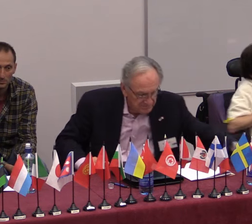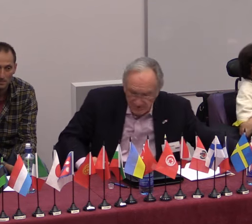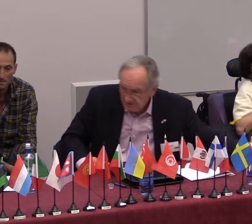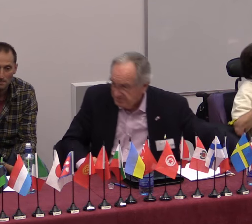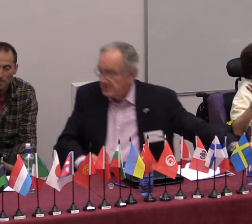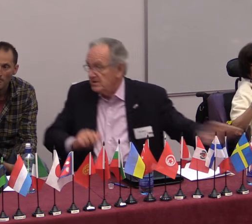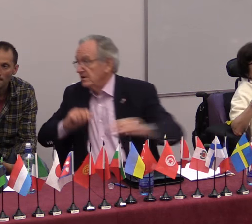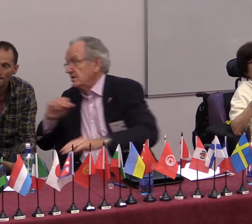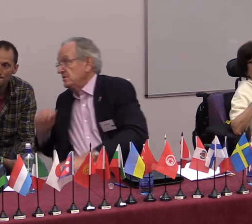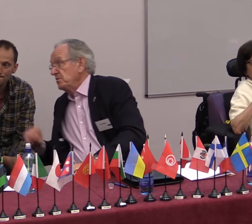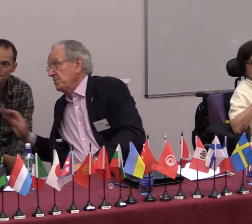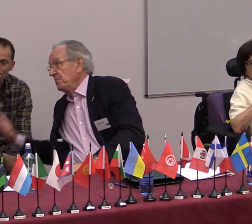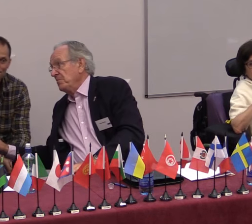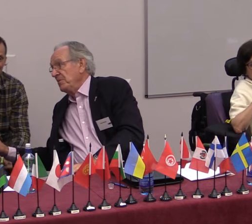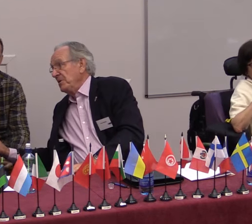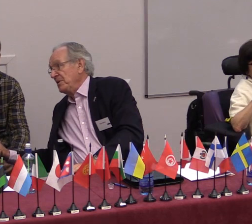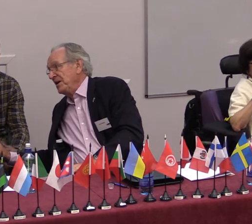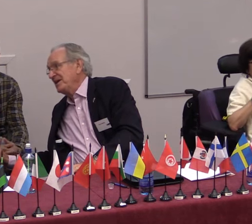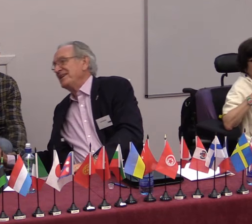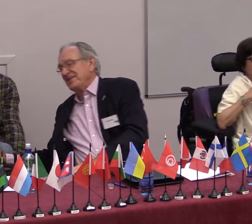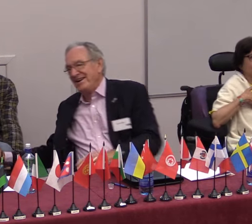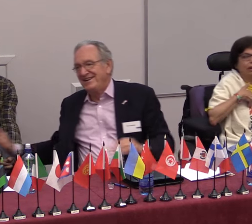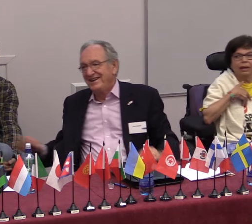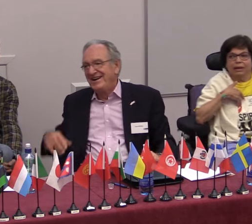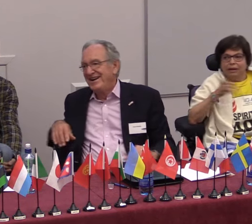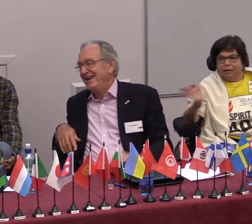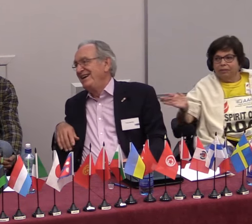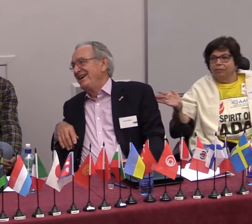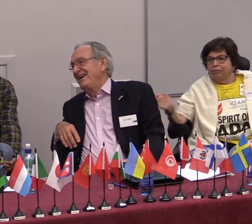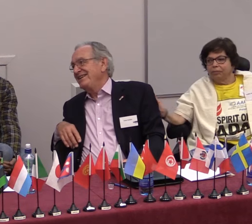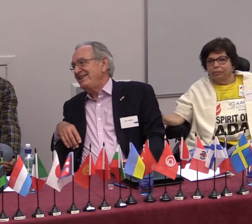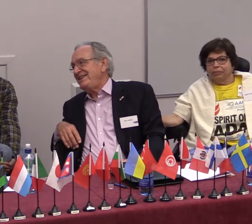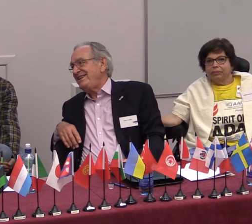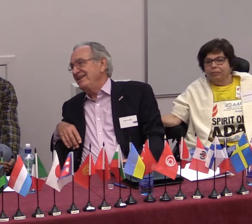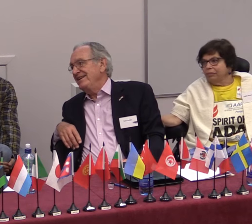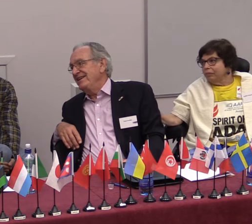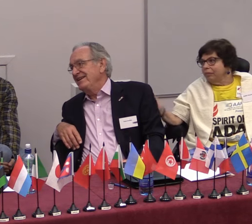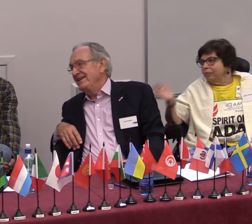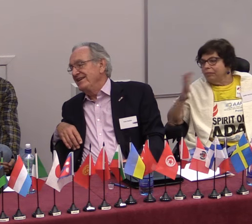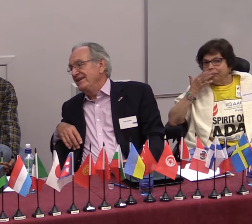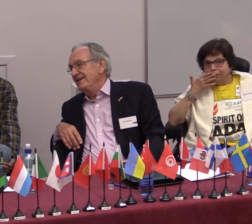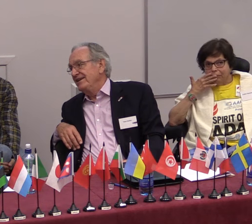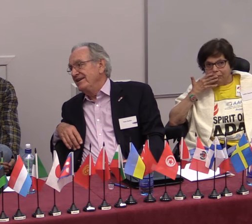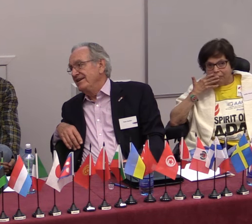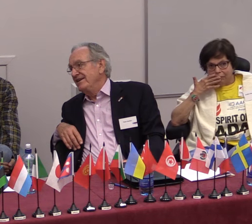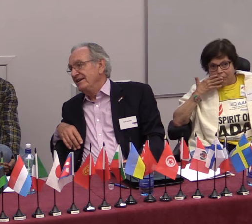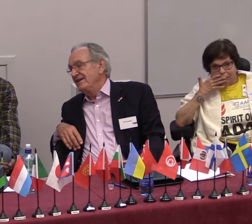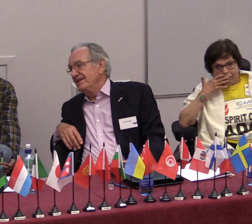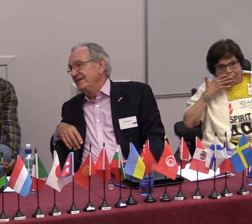Thank you Tom, and remember what people said, we're going to be here for